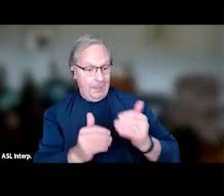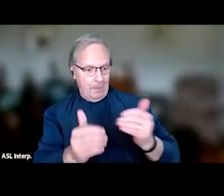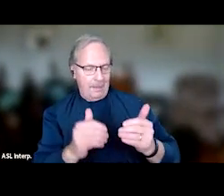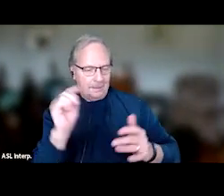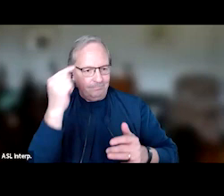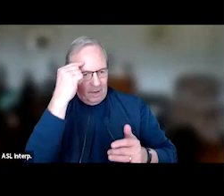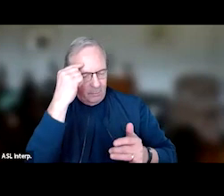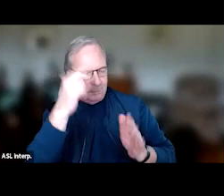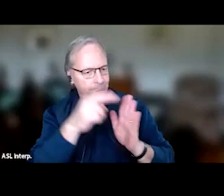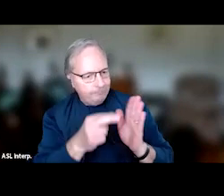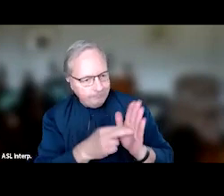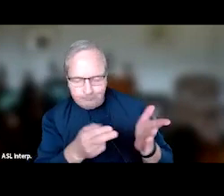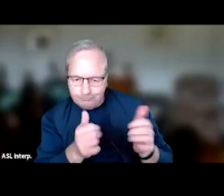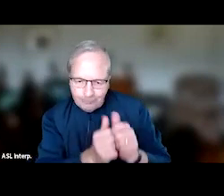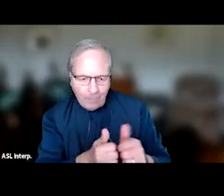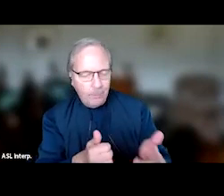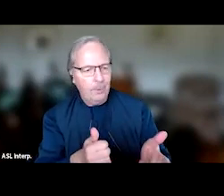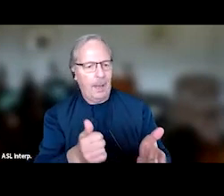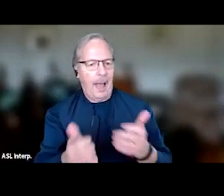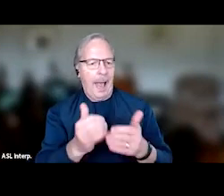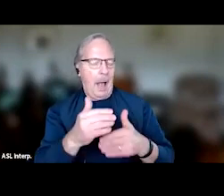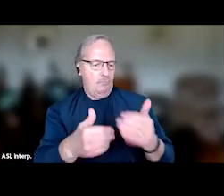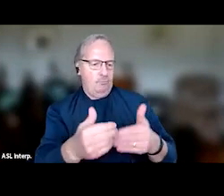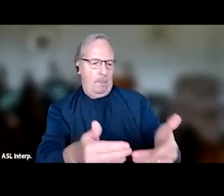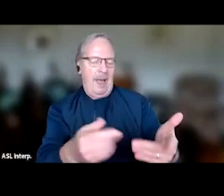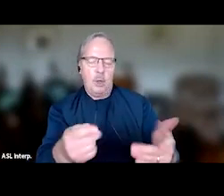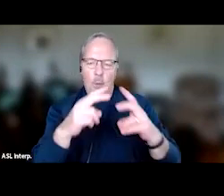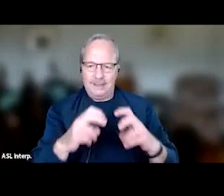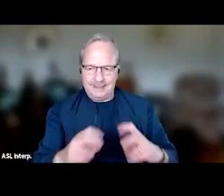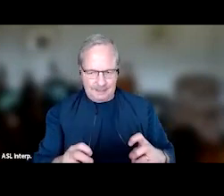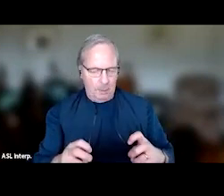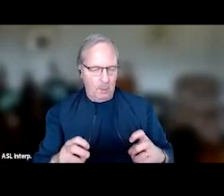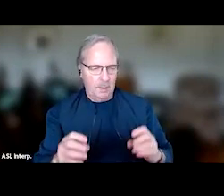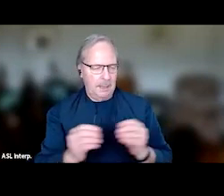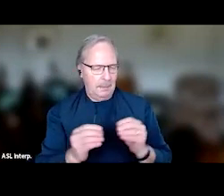It might look like how you go about your assessment, and we'll get a little bit more into that as we go on.